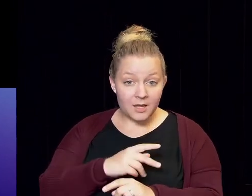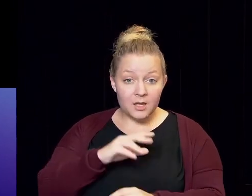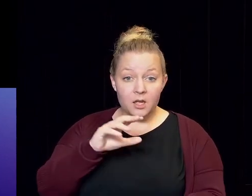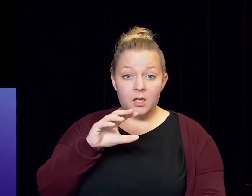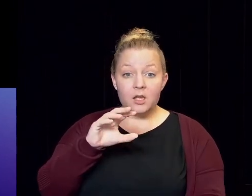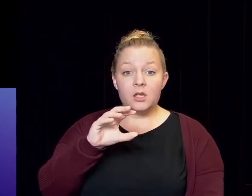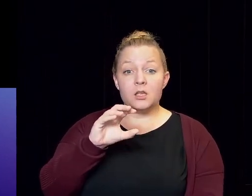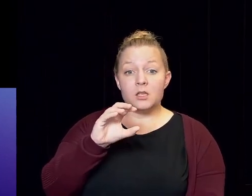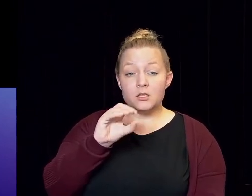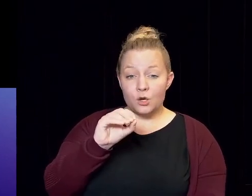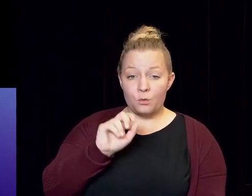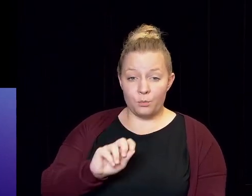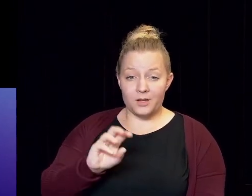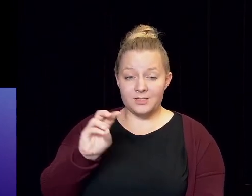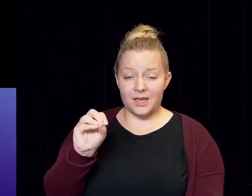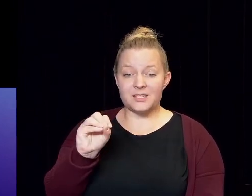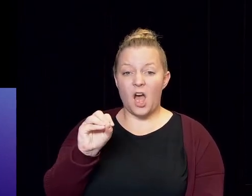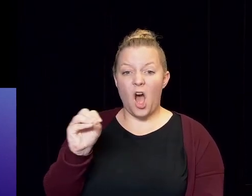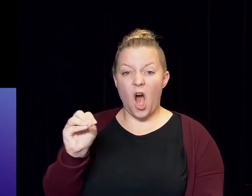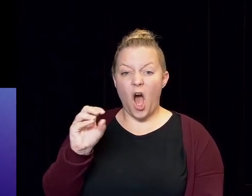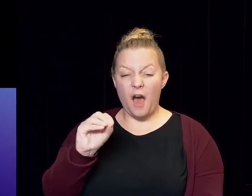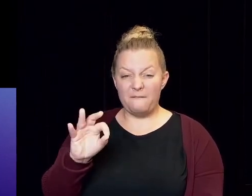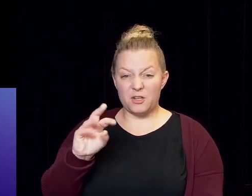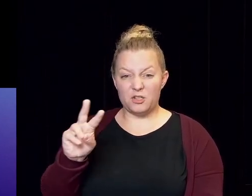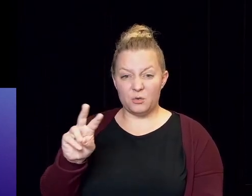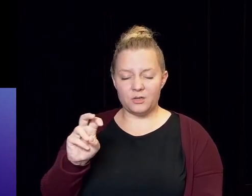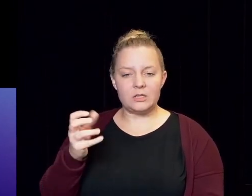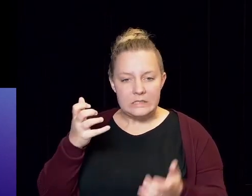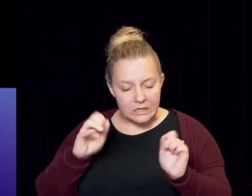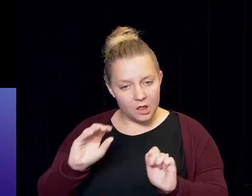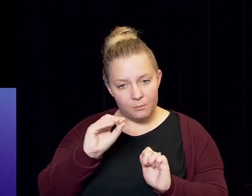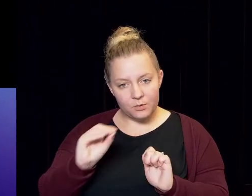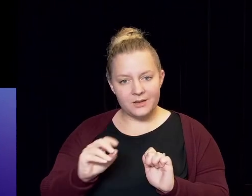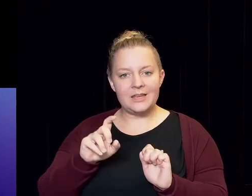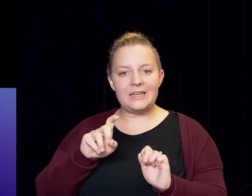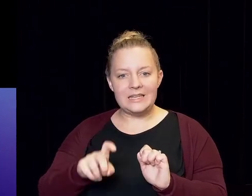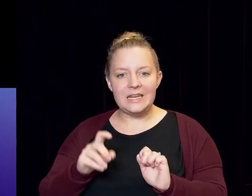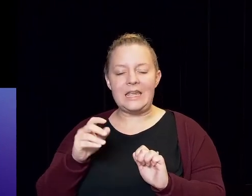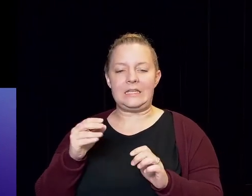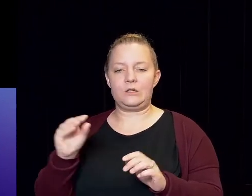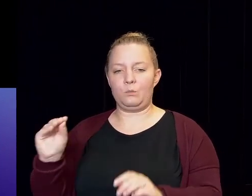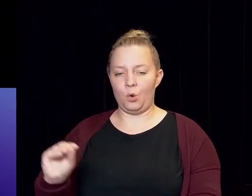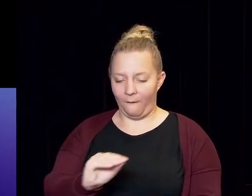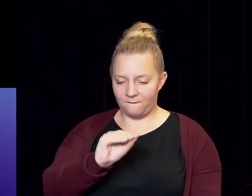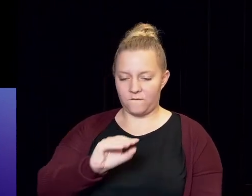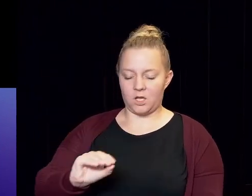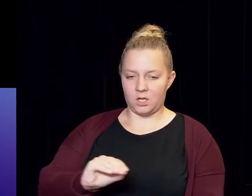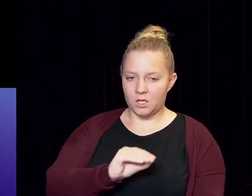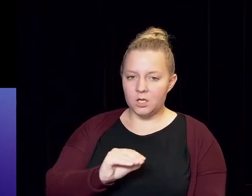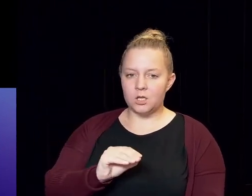a percent. Which means I still need to get it to the hundredths spot, so tenths, hundredths. There's an